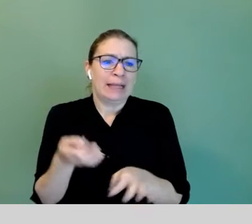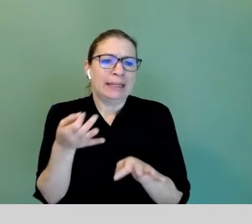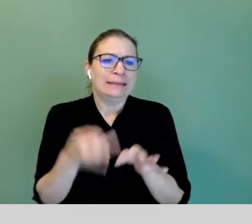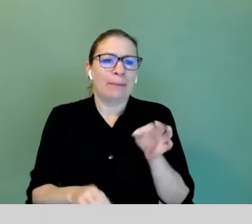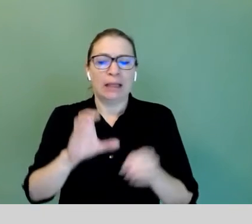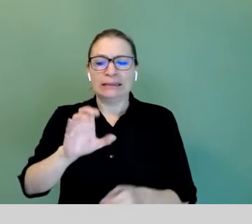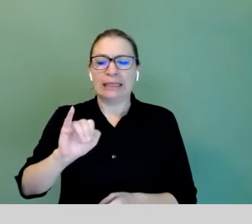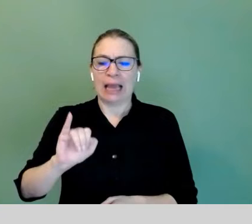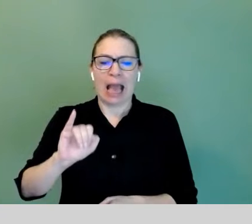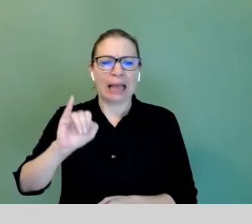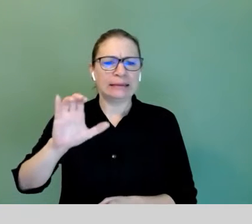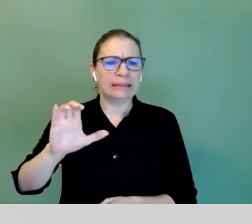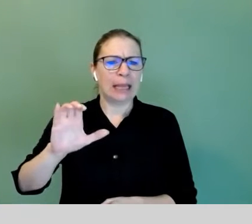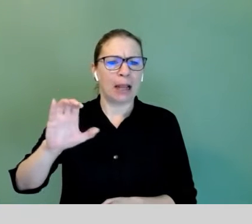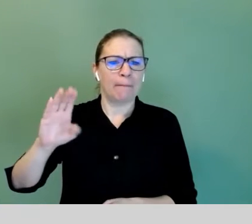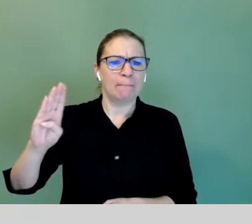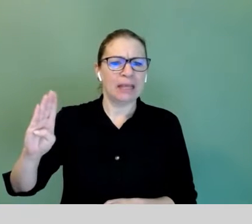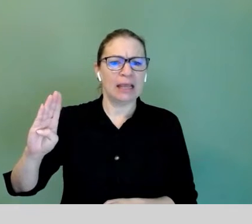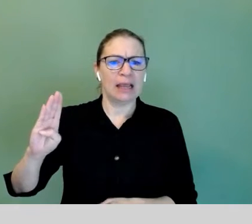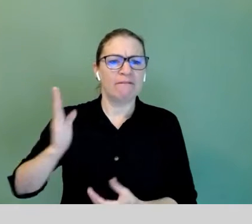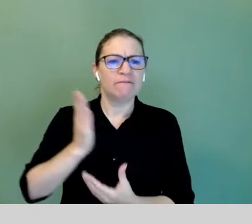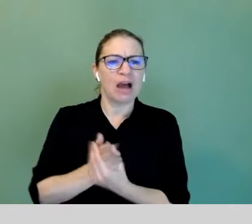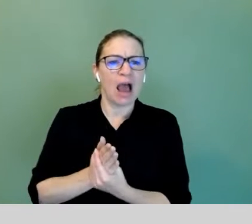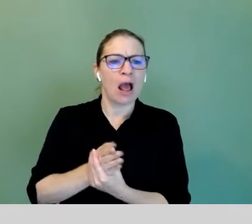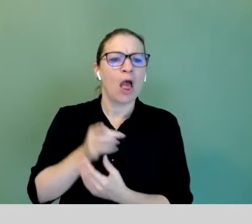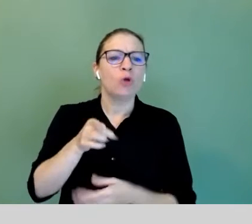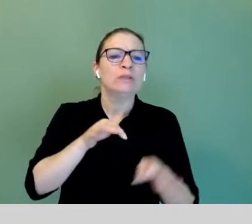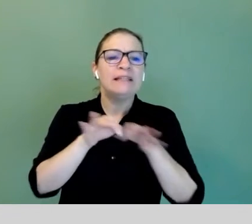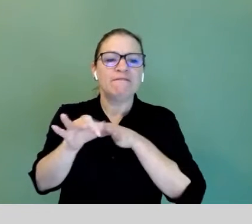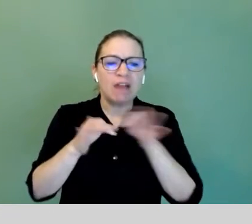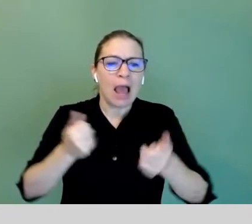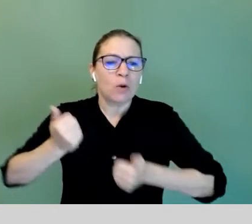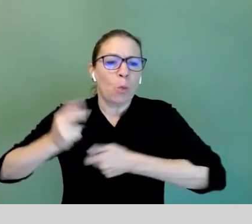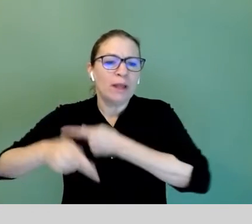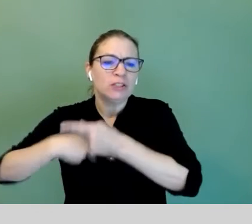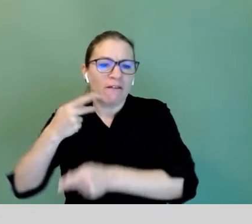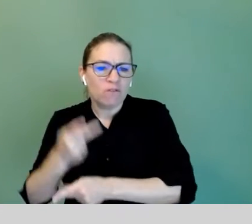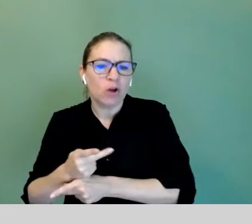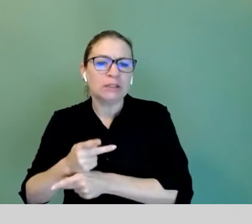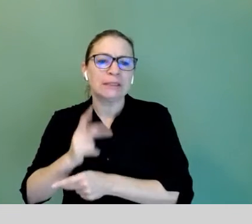Then create a simple CI/CD file where you define the versions of Python